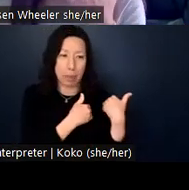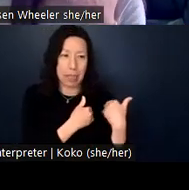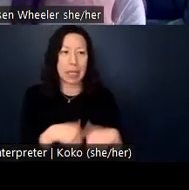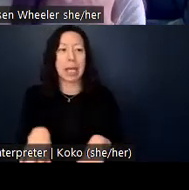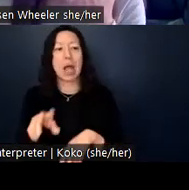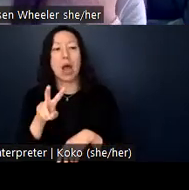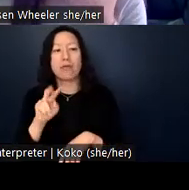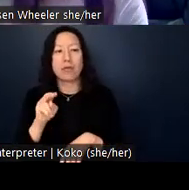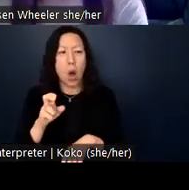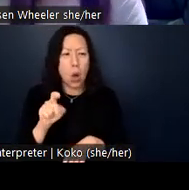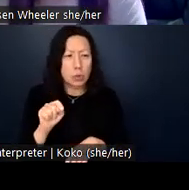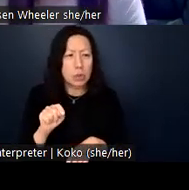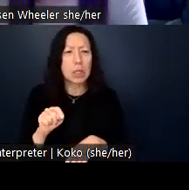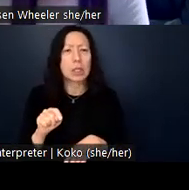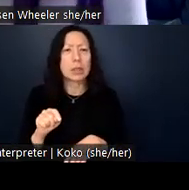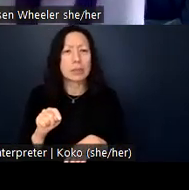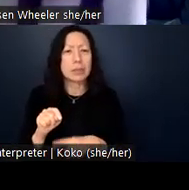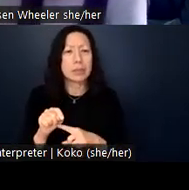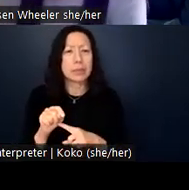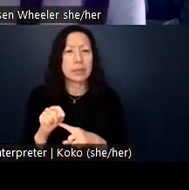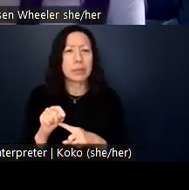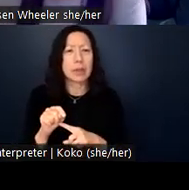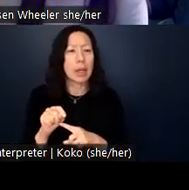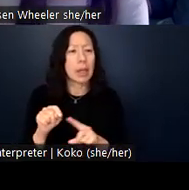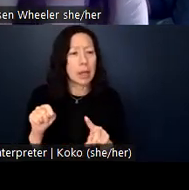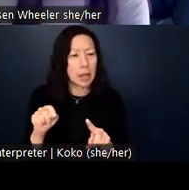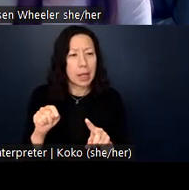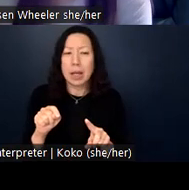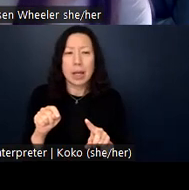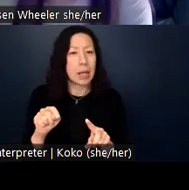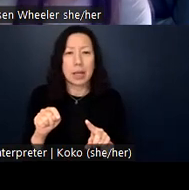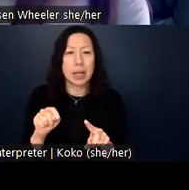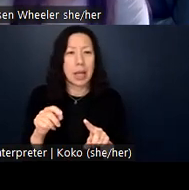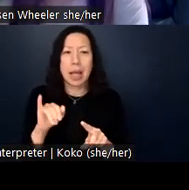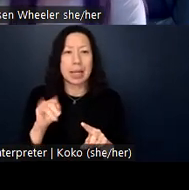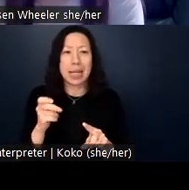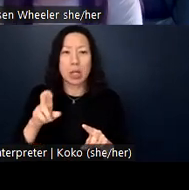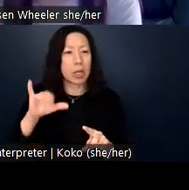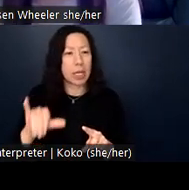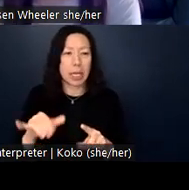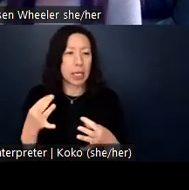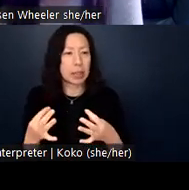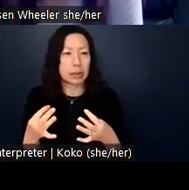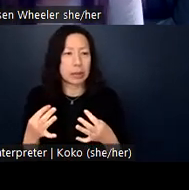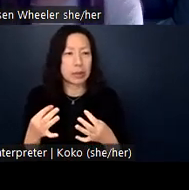13:23:41 So a lot of you might have confidentiality policies that you have to follow, anyway,